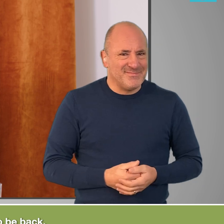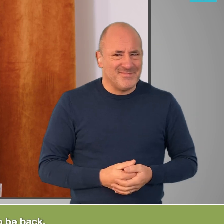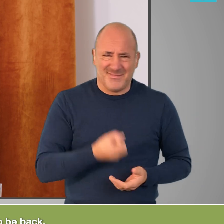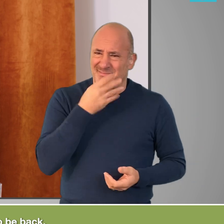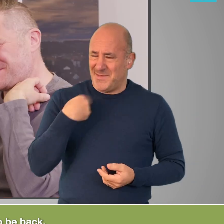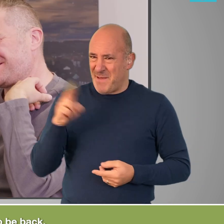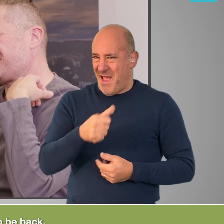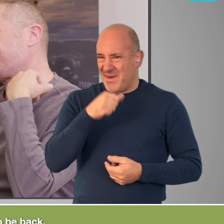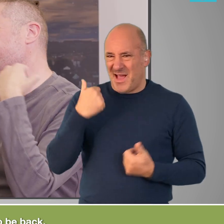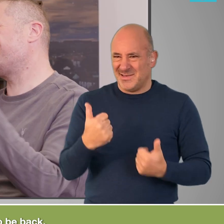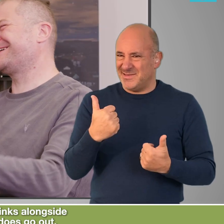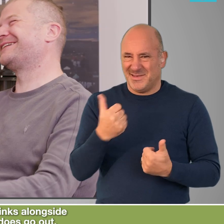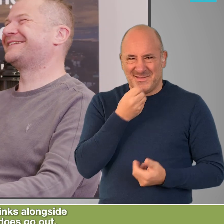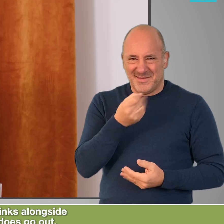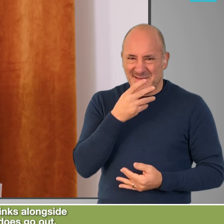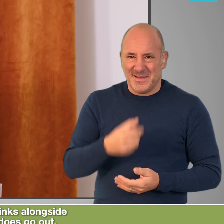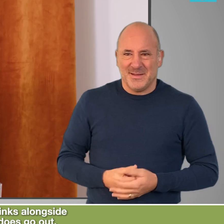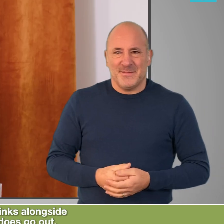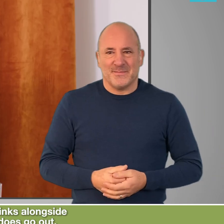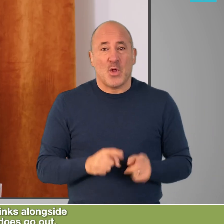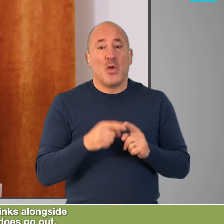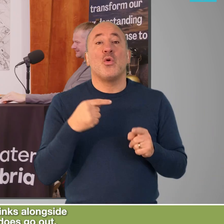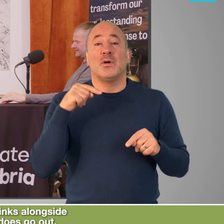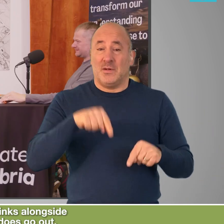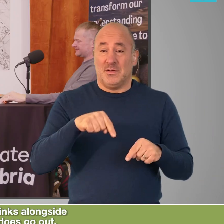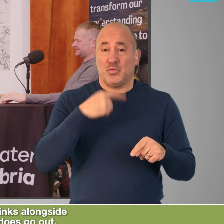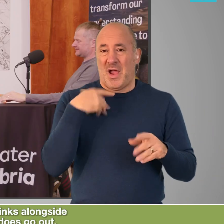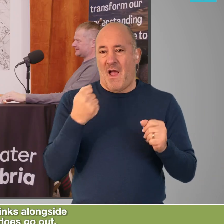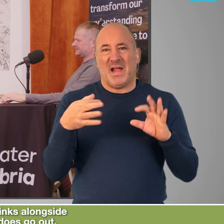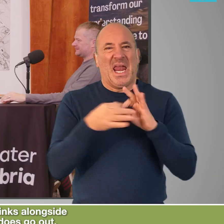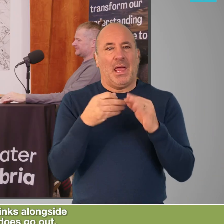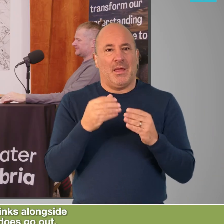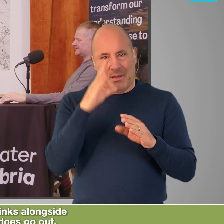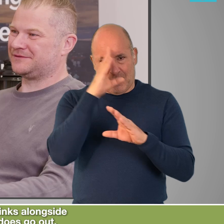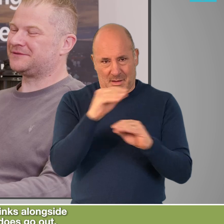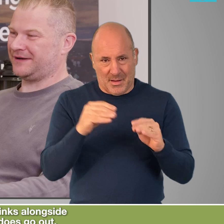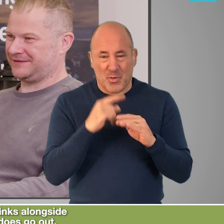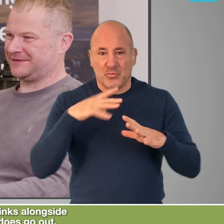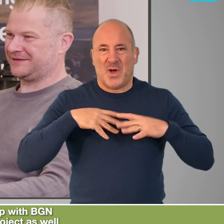Brilliant. It's nice to be back. And we will be adding links alongside this episode when it does go out,